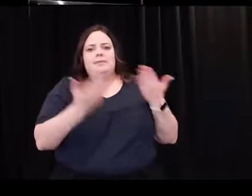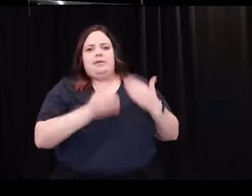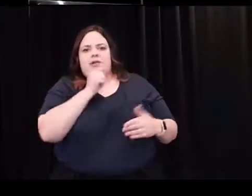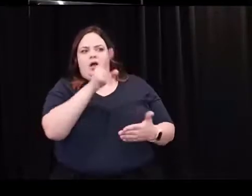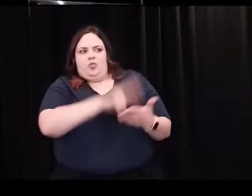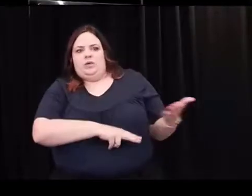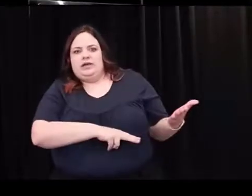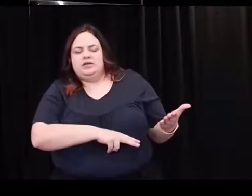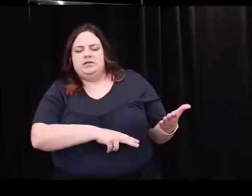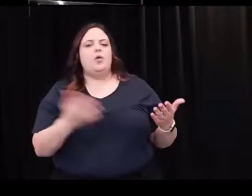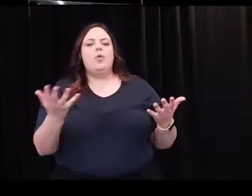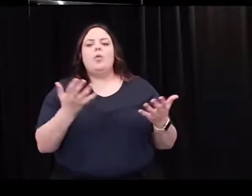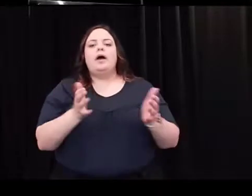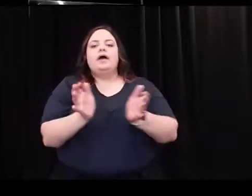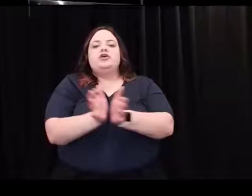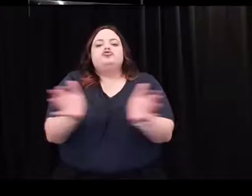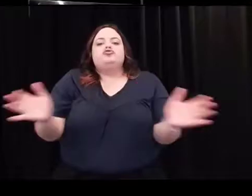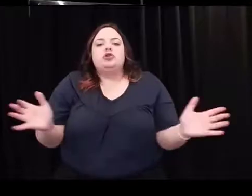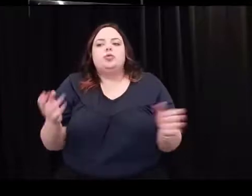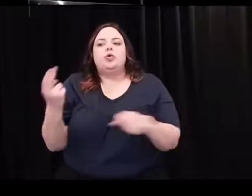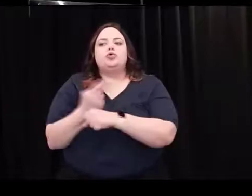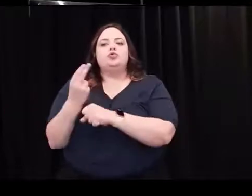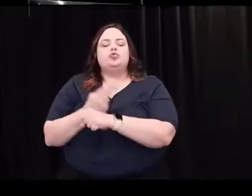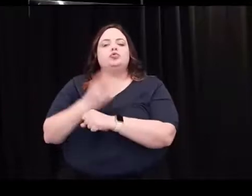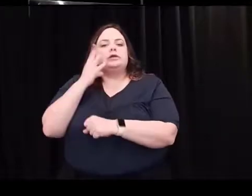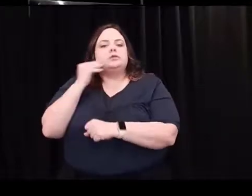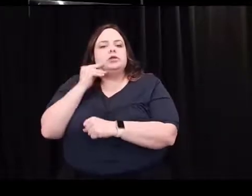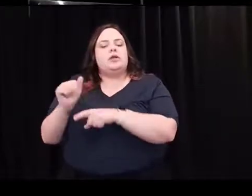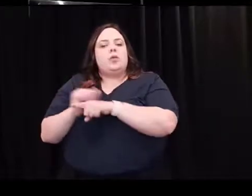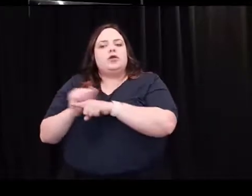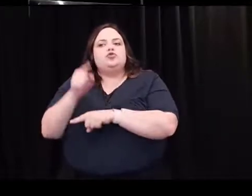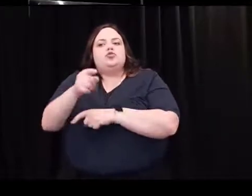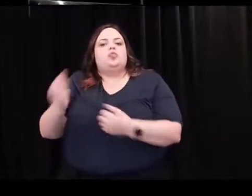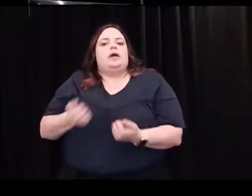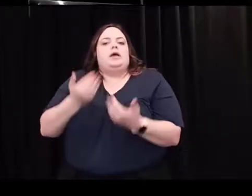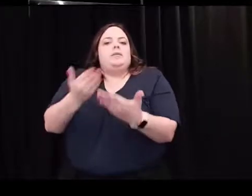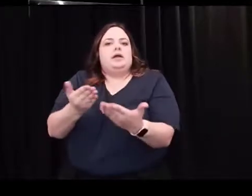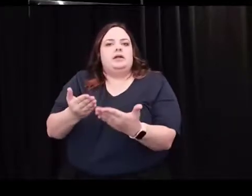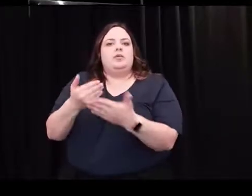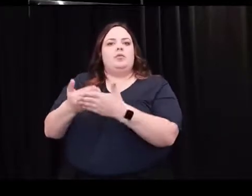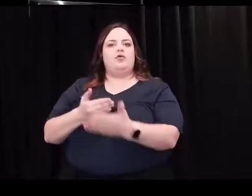what what general user experience practices do you recommend for when you've got a situation